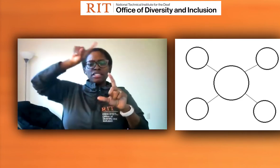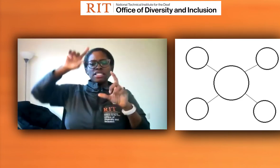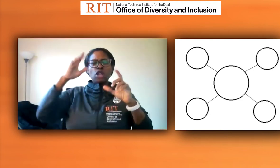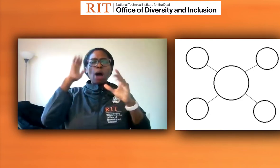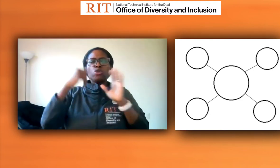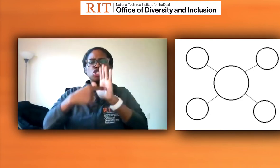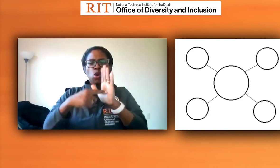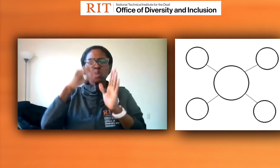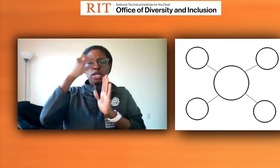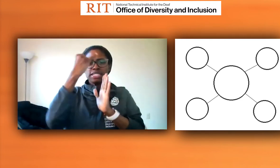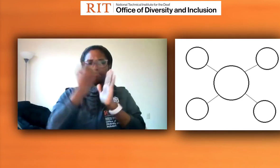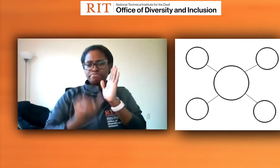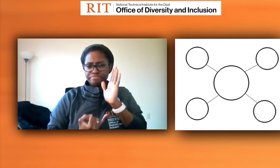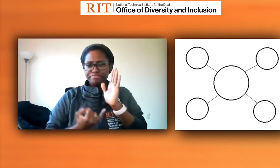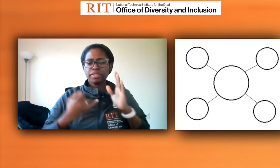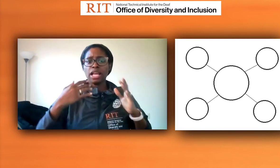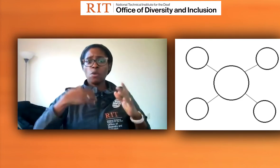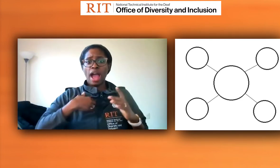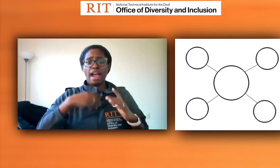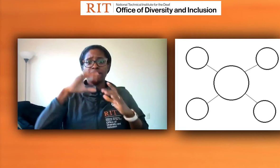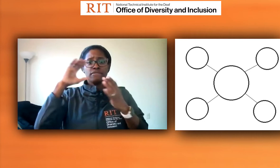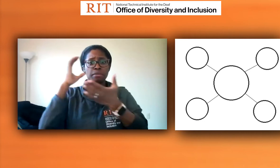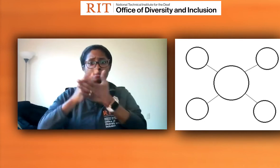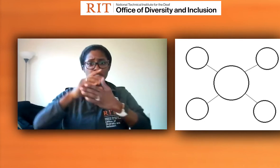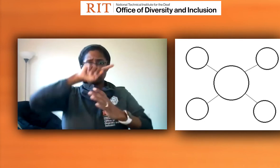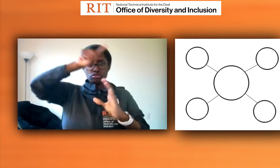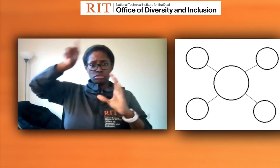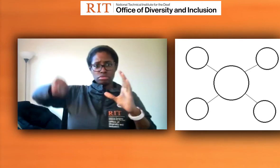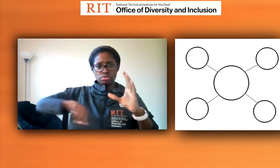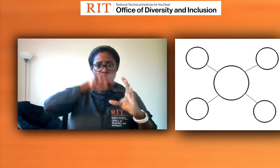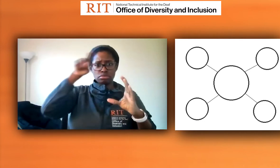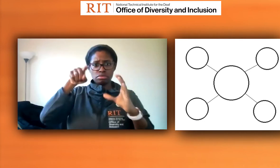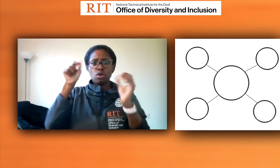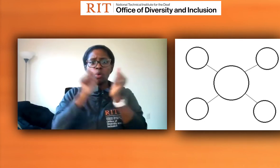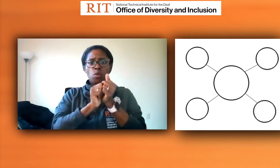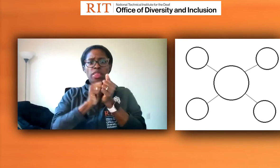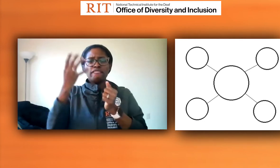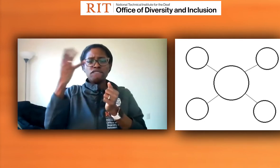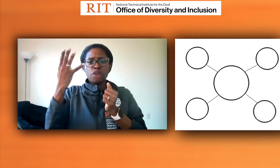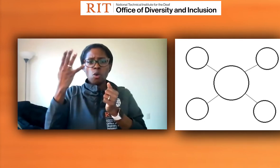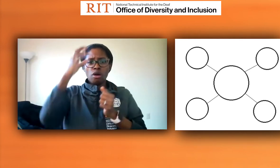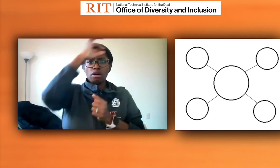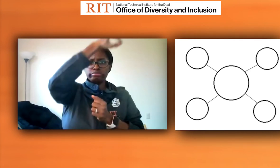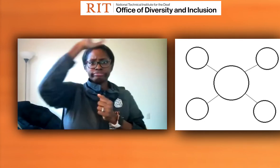but roll with me on this one. I'm going to show you an image. It's got a picture of a circle in the middle. Pretty large circle with 4 smaller